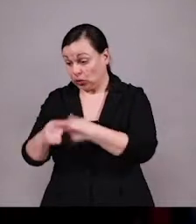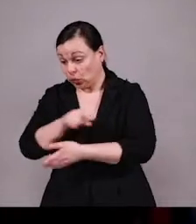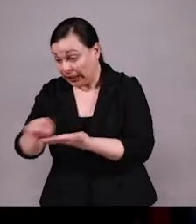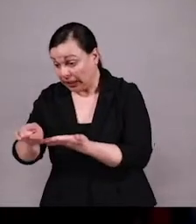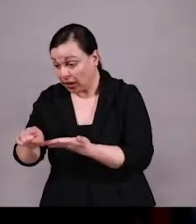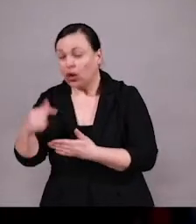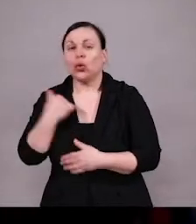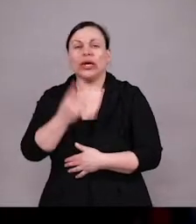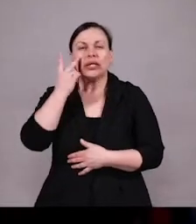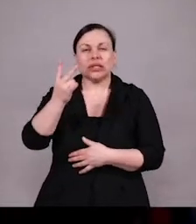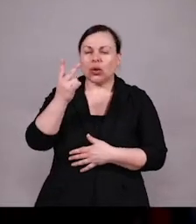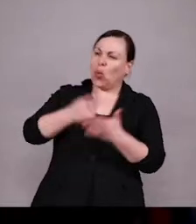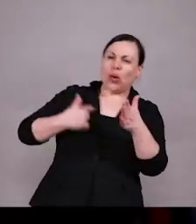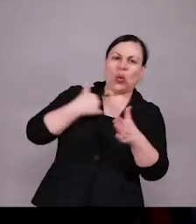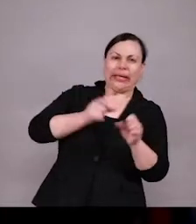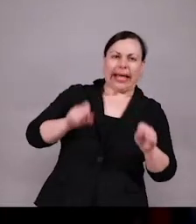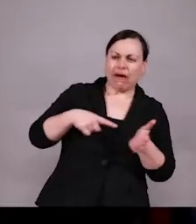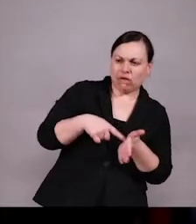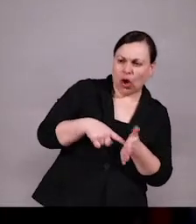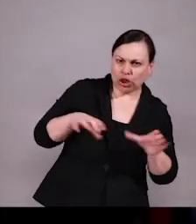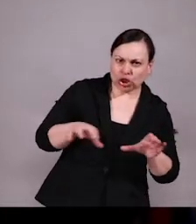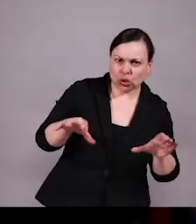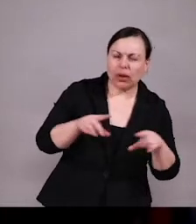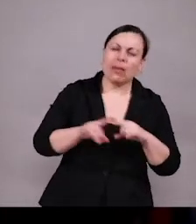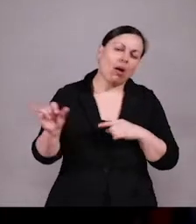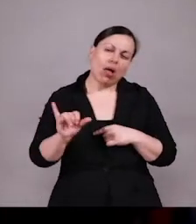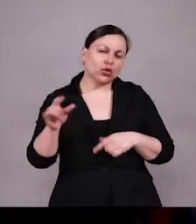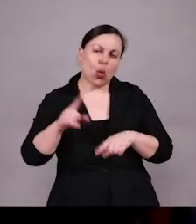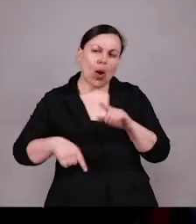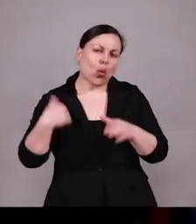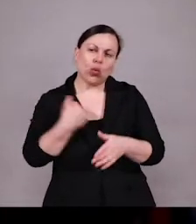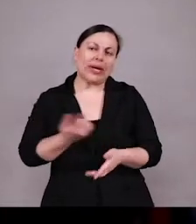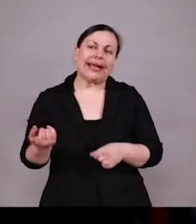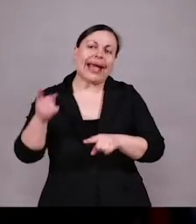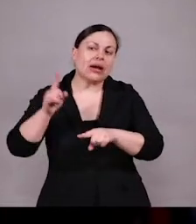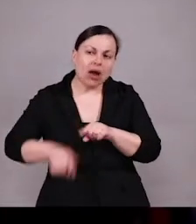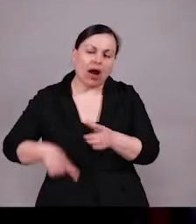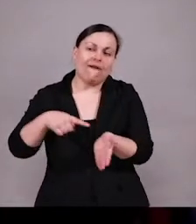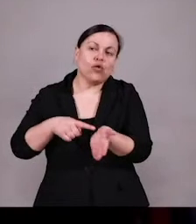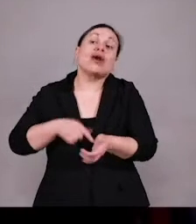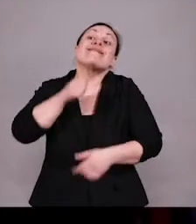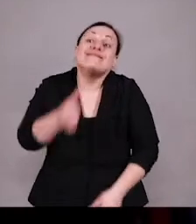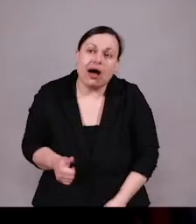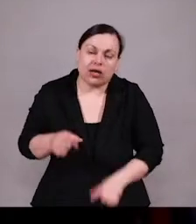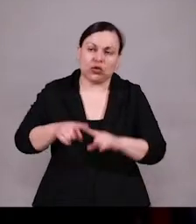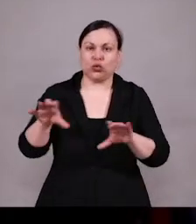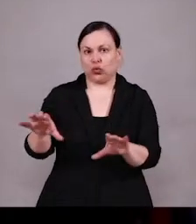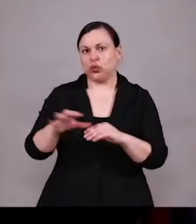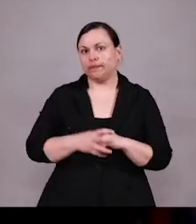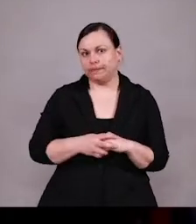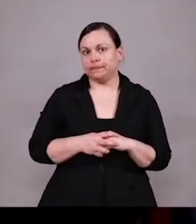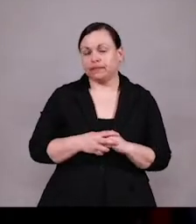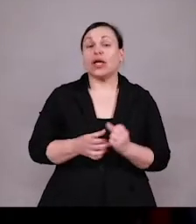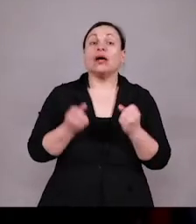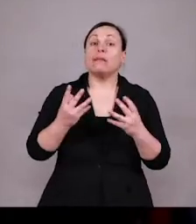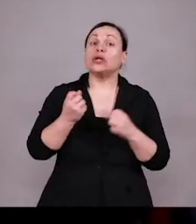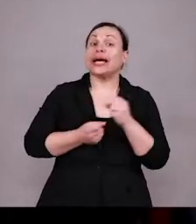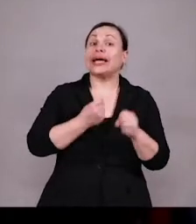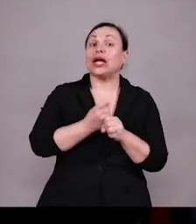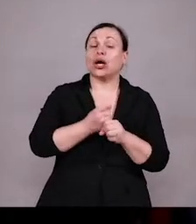can afford to do, but also what we can’t afford not to do. Multiyear budget forecasting and planning